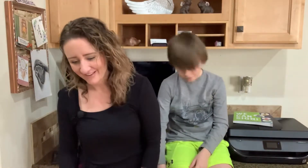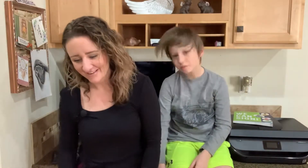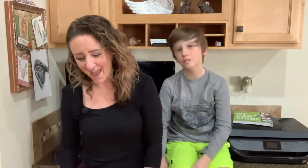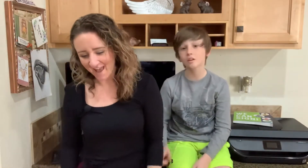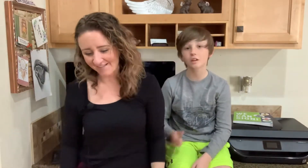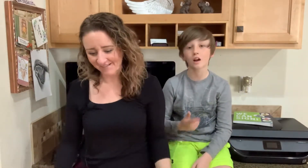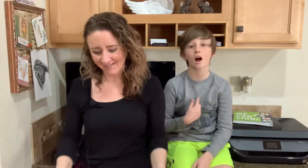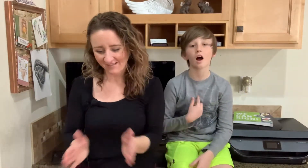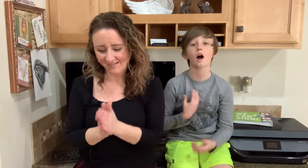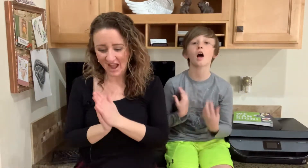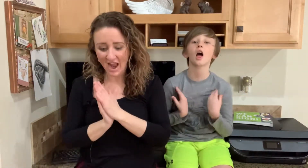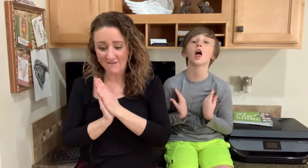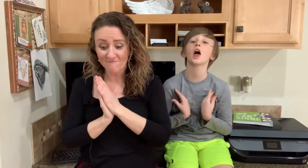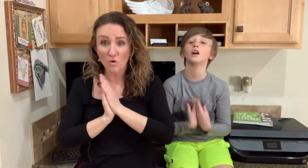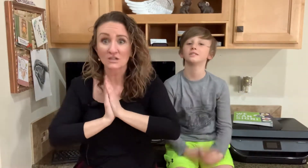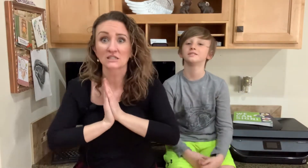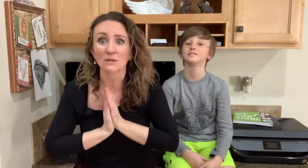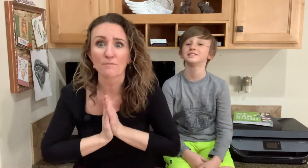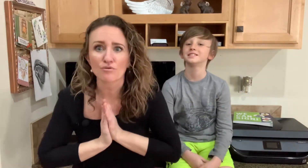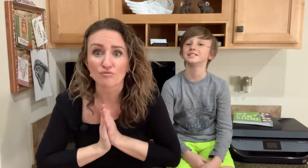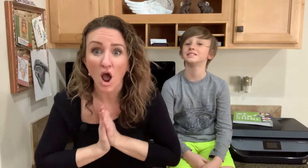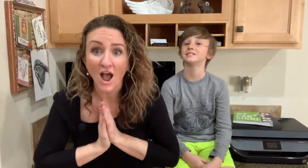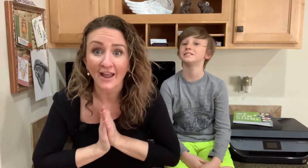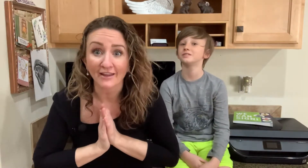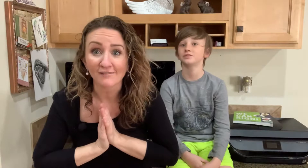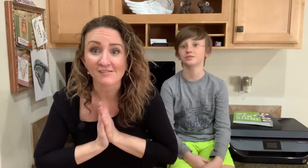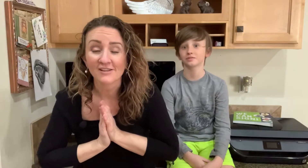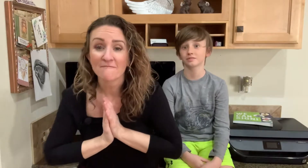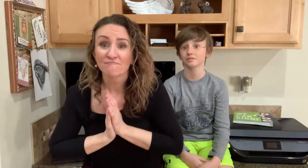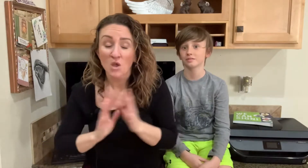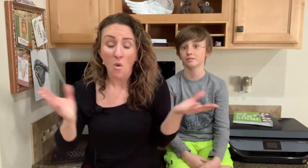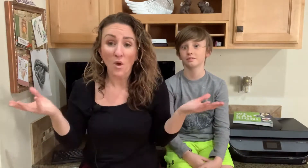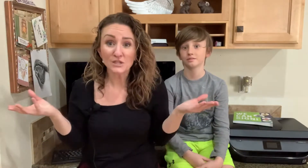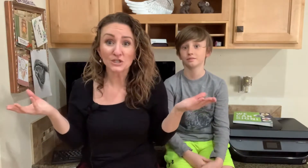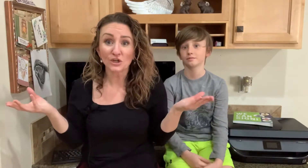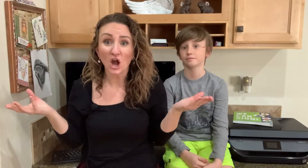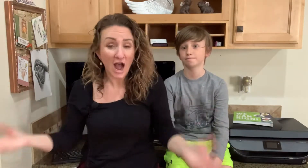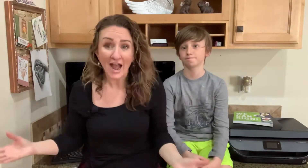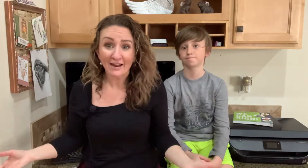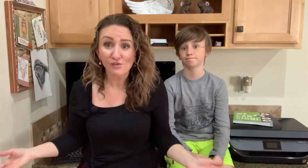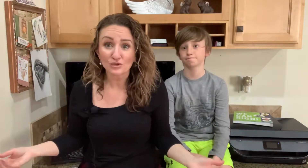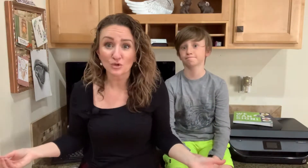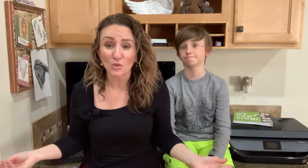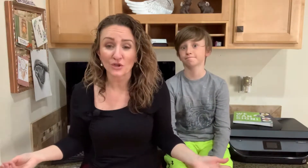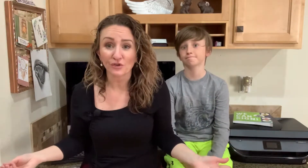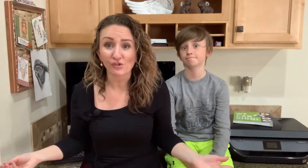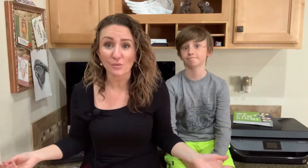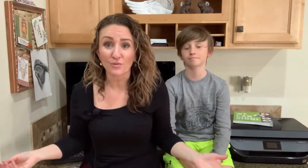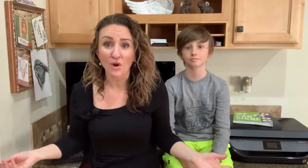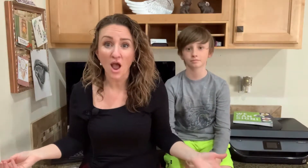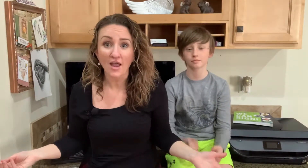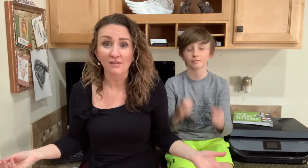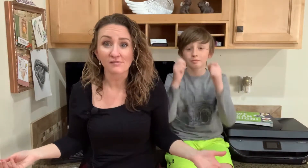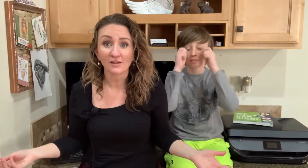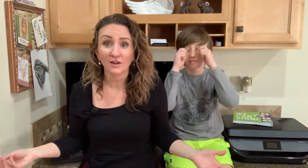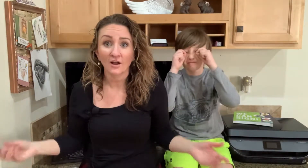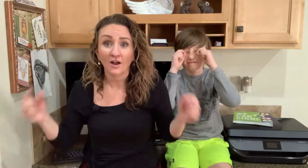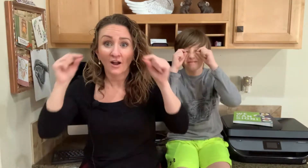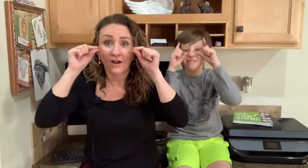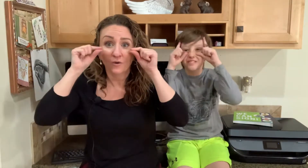Next is the sign for surprised. What do your eyes do when you're surprised?